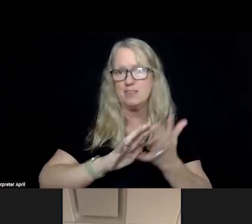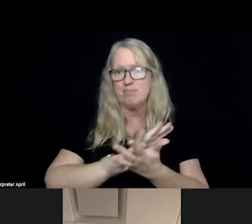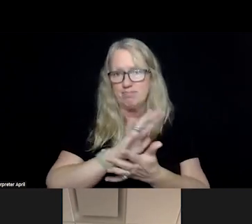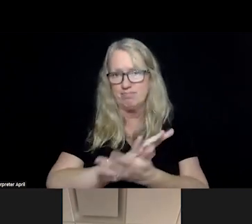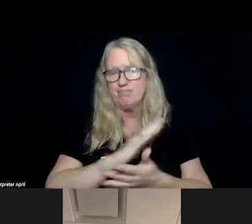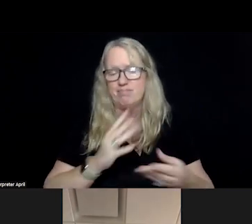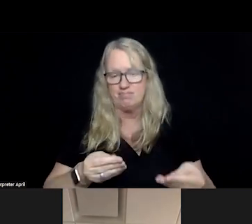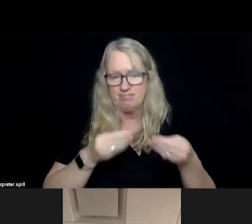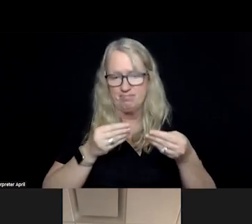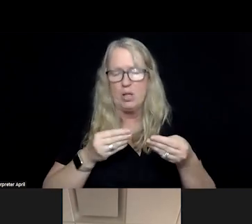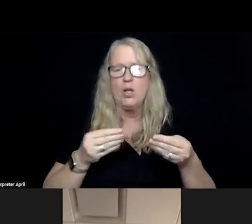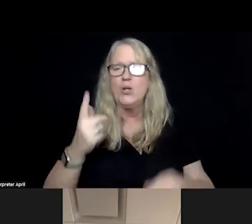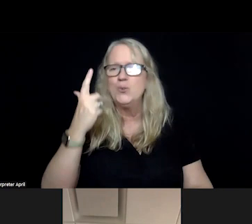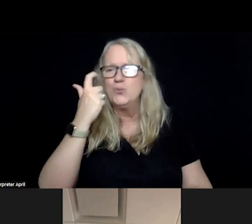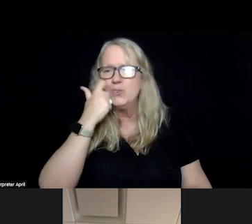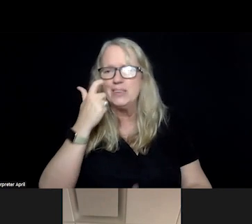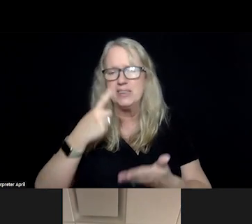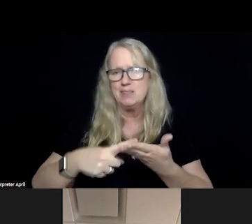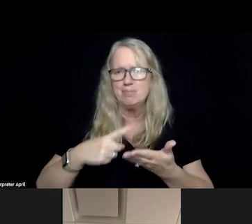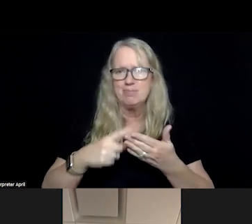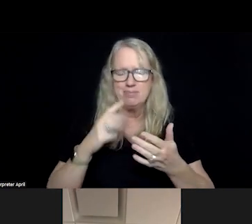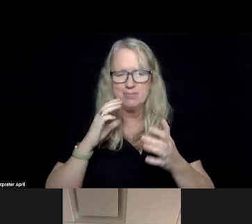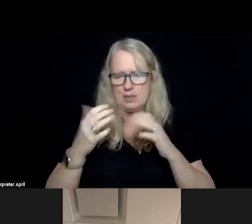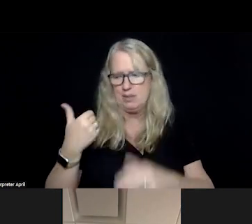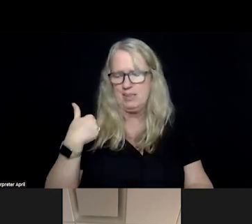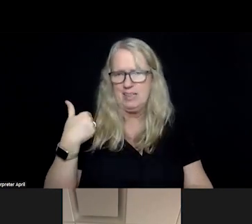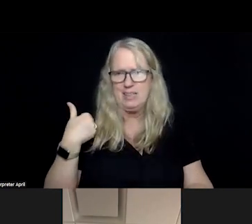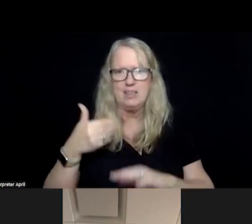WE ACTUALLY HAD A CONVERSATION ON THE RUN OF SHOW EARLIER TODAY